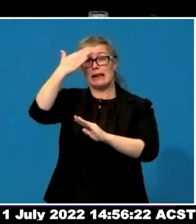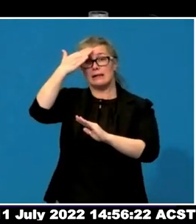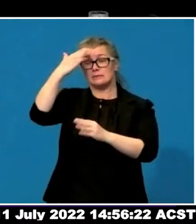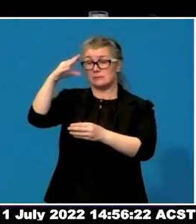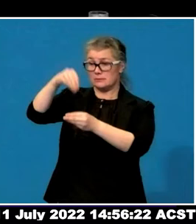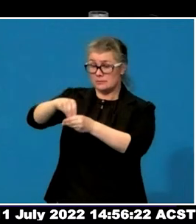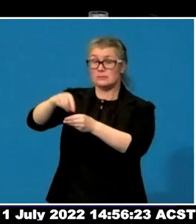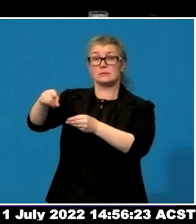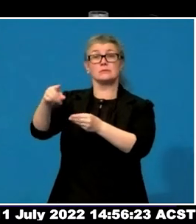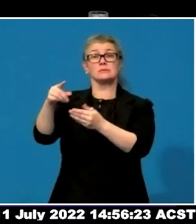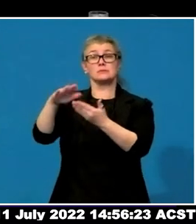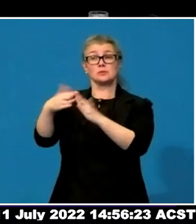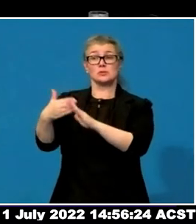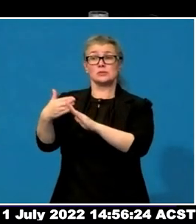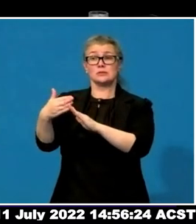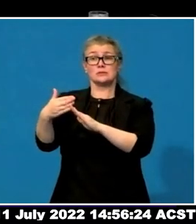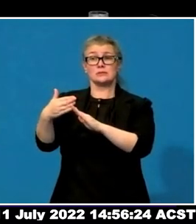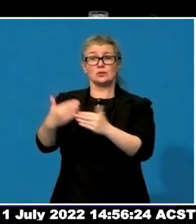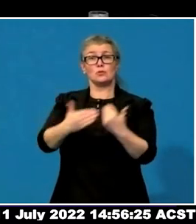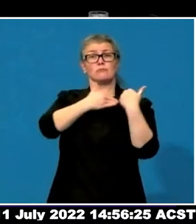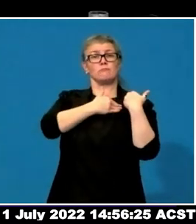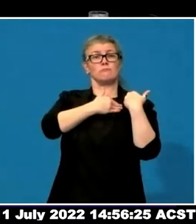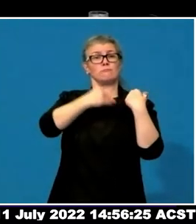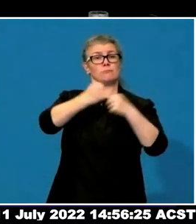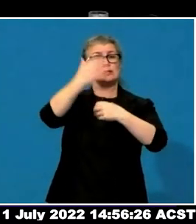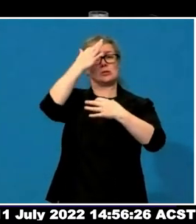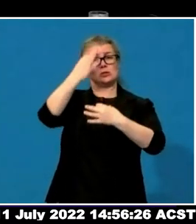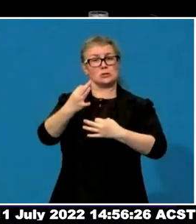decision-making responsibilities, have them at the very core of driving it.